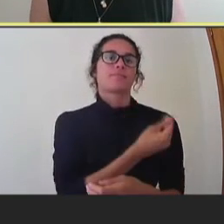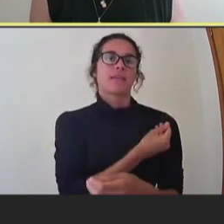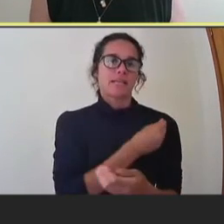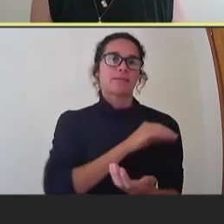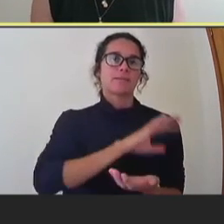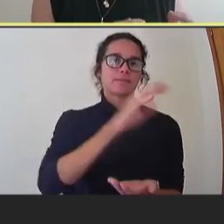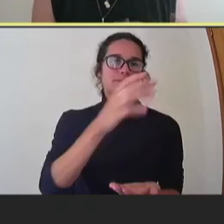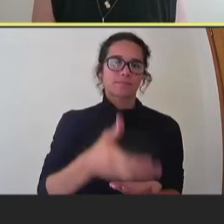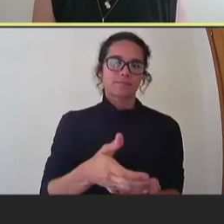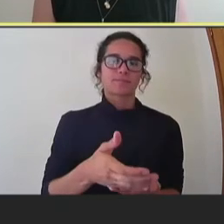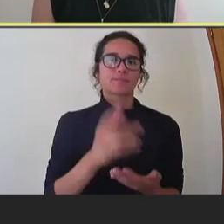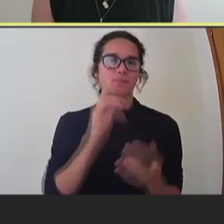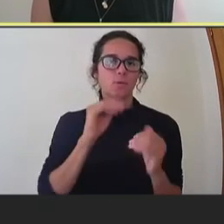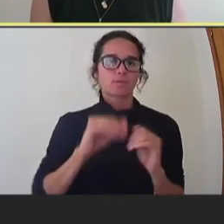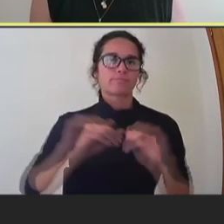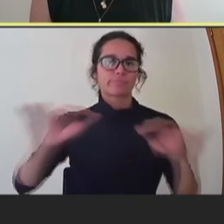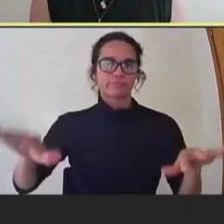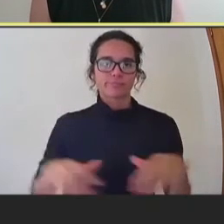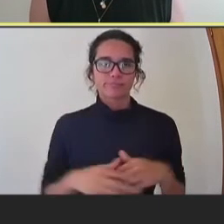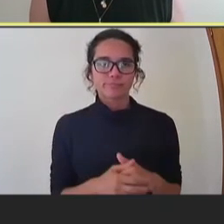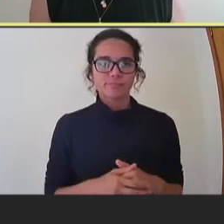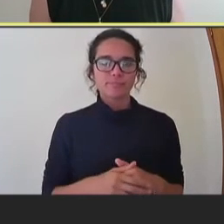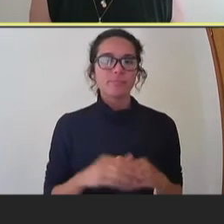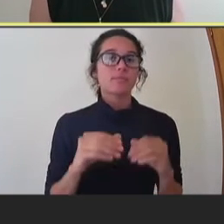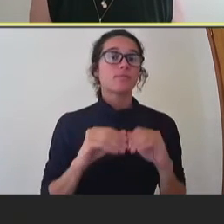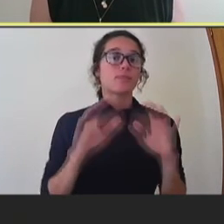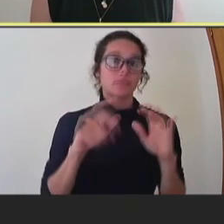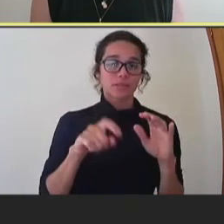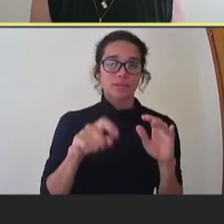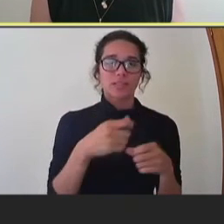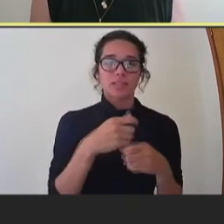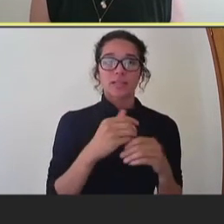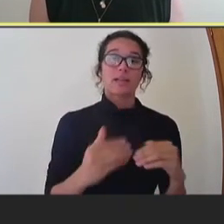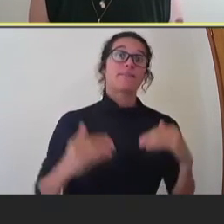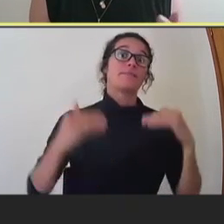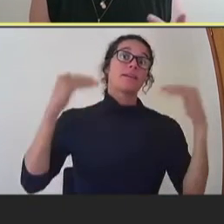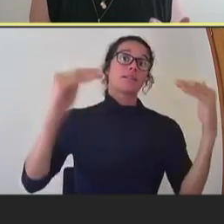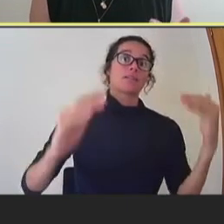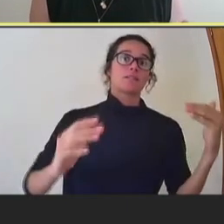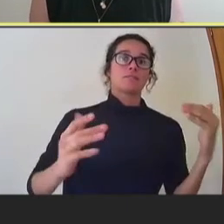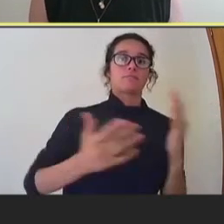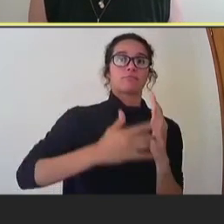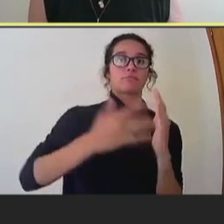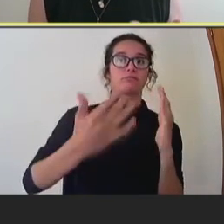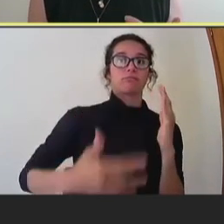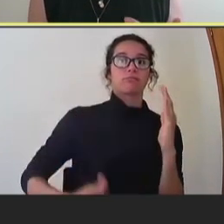obviously advanced manufacturing, it's really critical that the machinery,